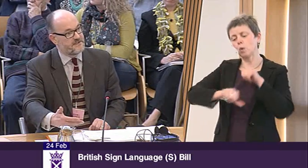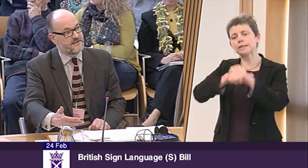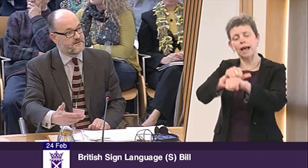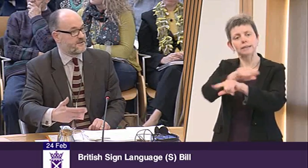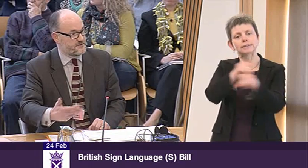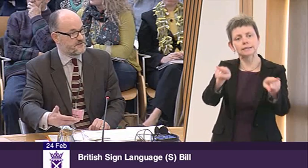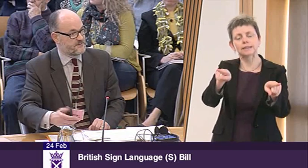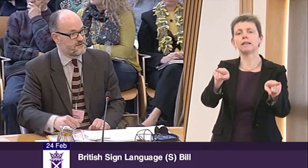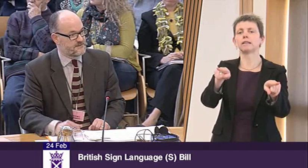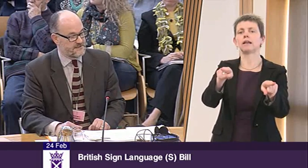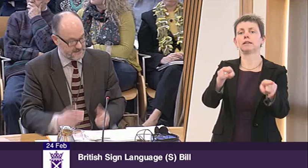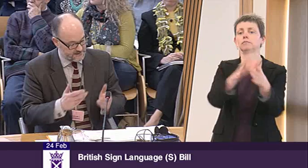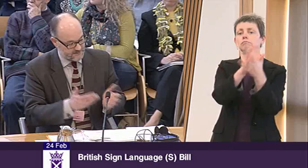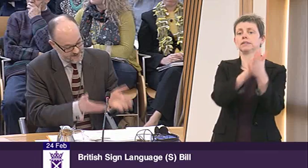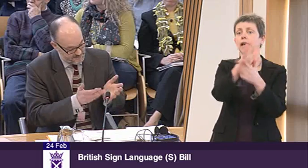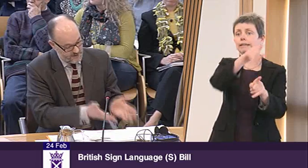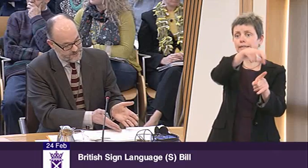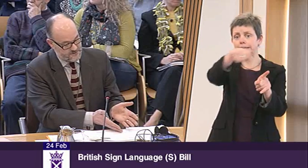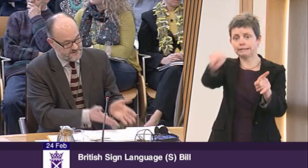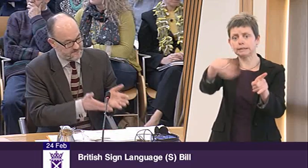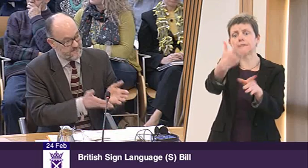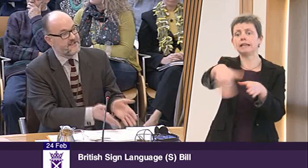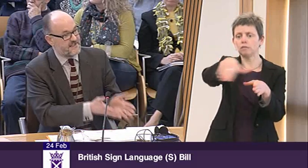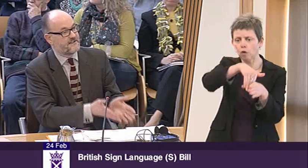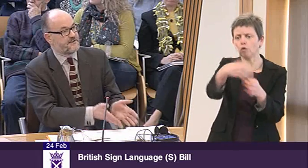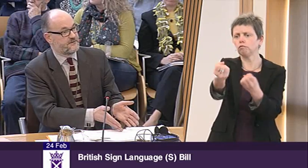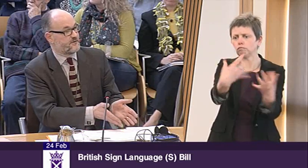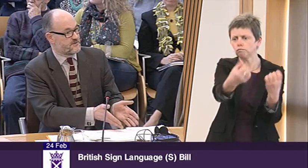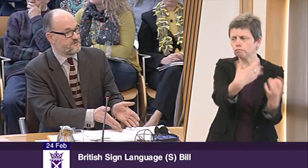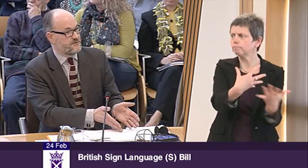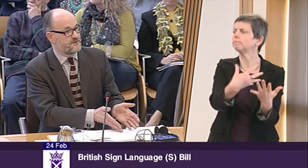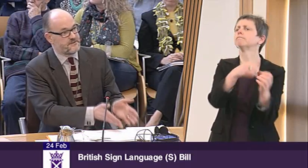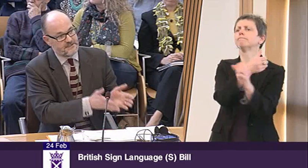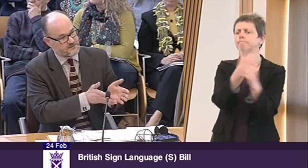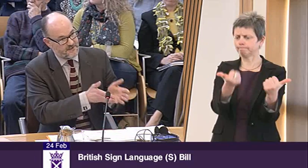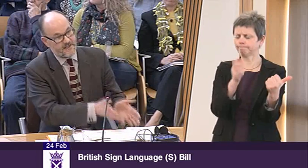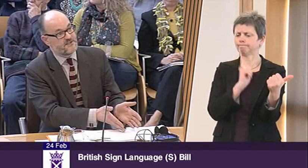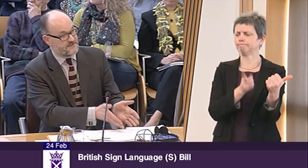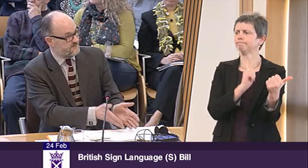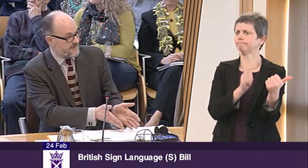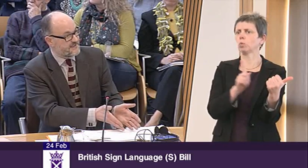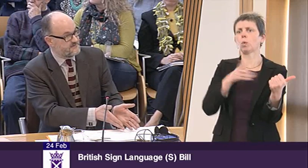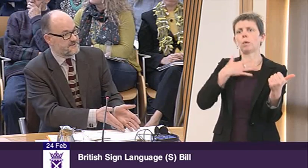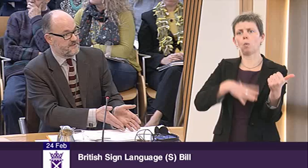the BSL-using community the opportunity to contribute and to engage in civic activism